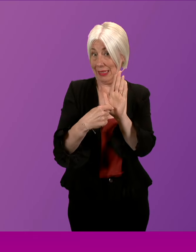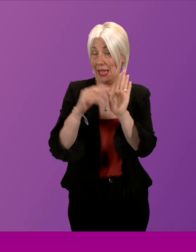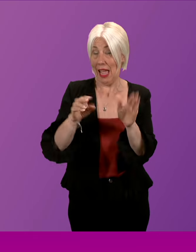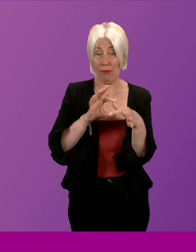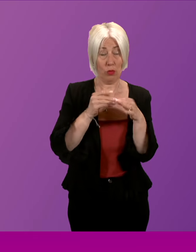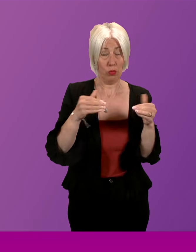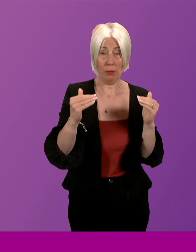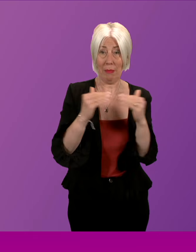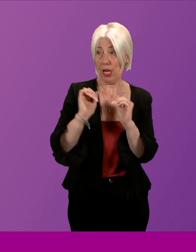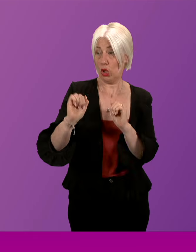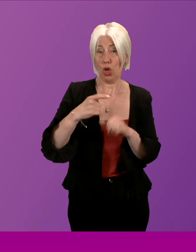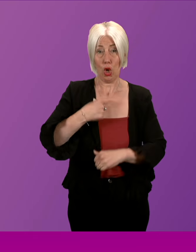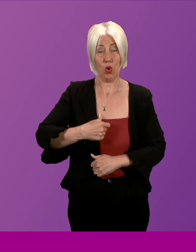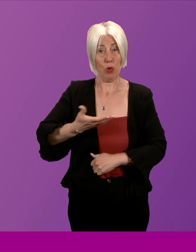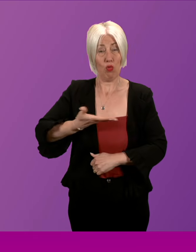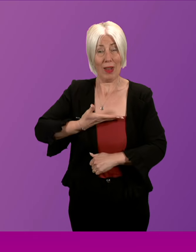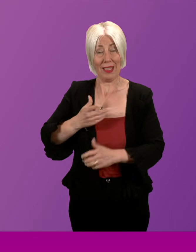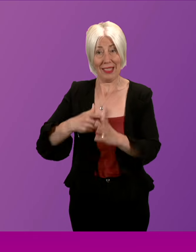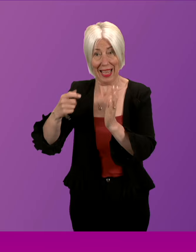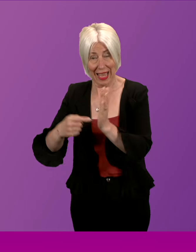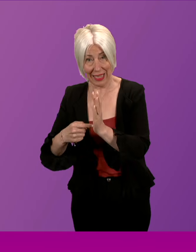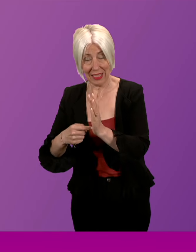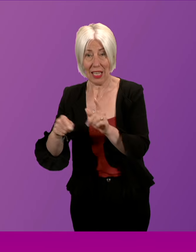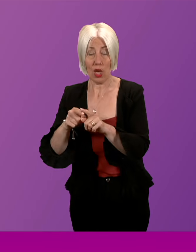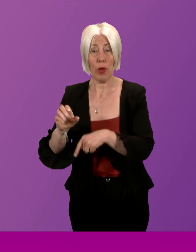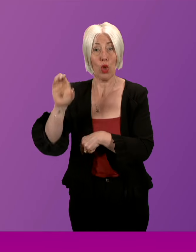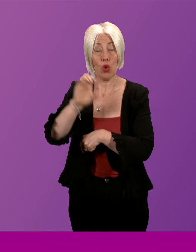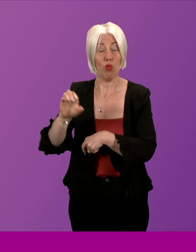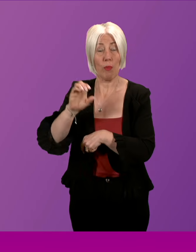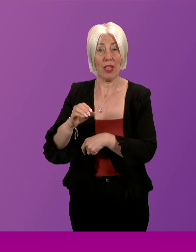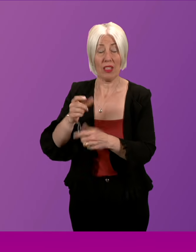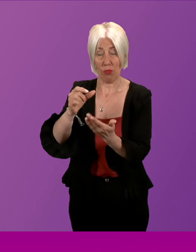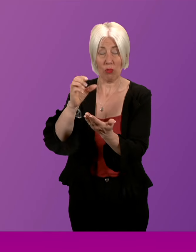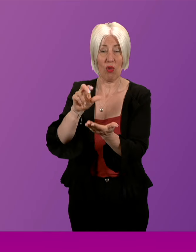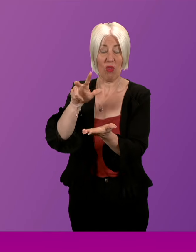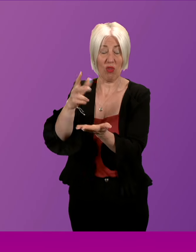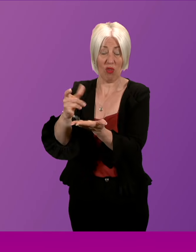Act 1998 and with the provisions of the European convention on human rights. Fundamentally,